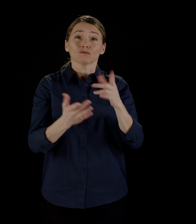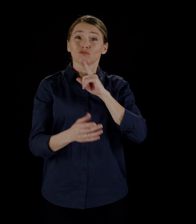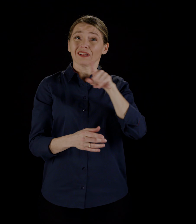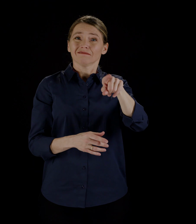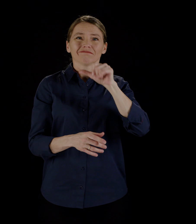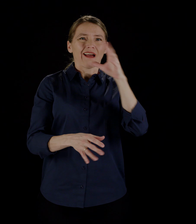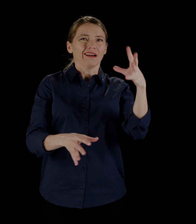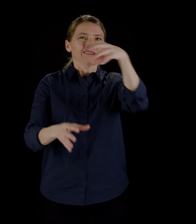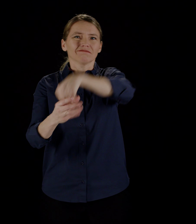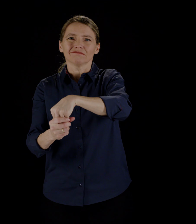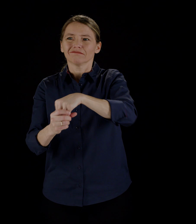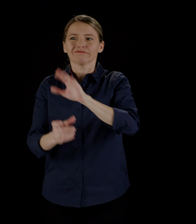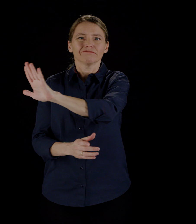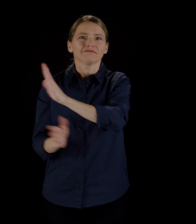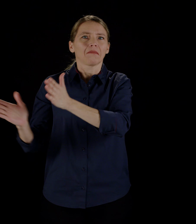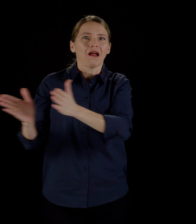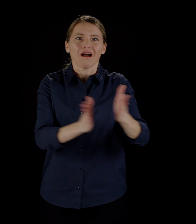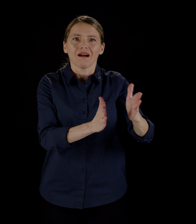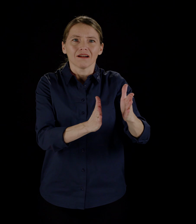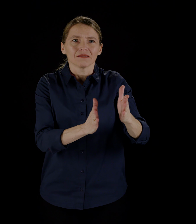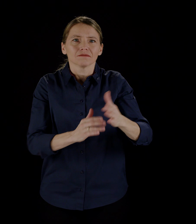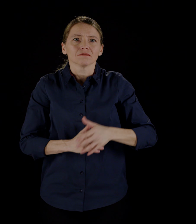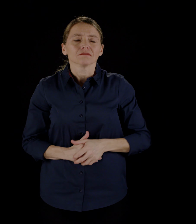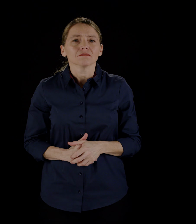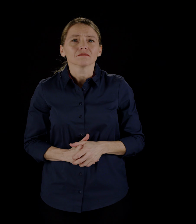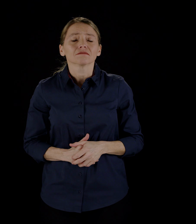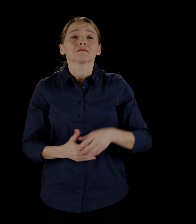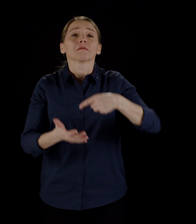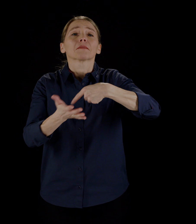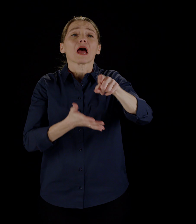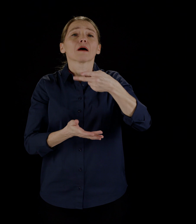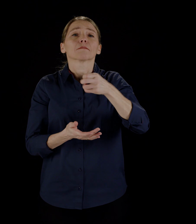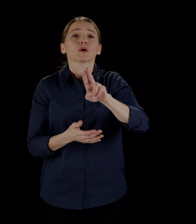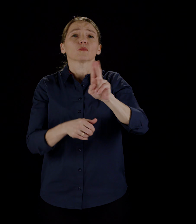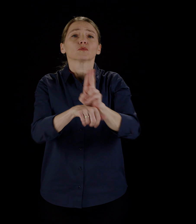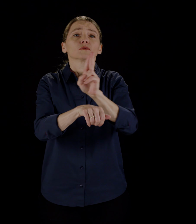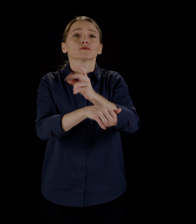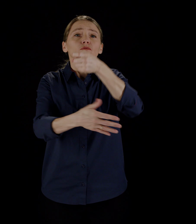Pay-per-use charges are applied in addition to the usual plan charges.